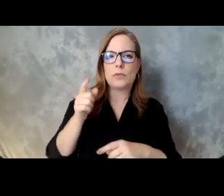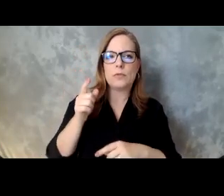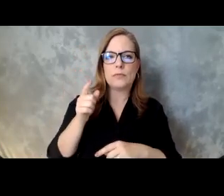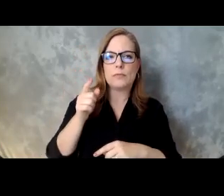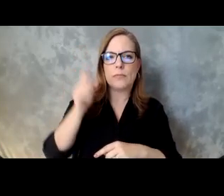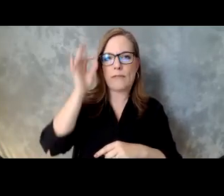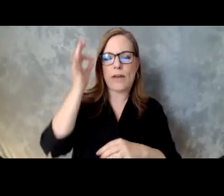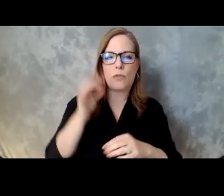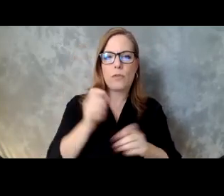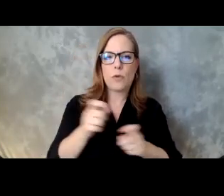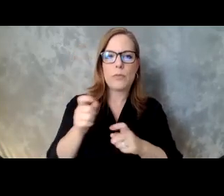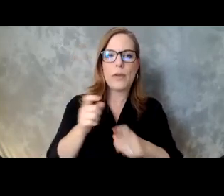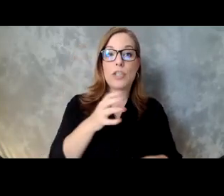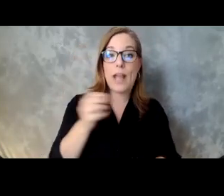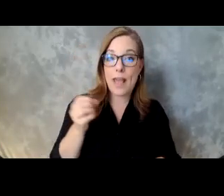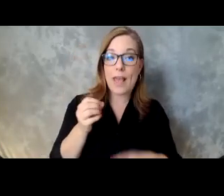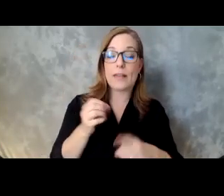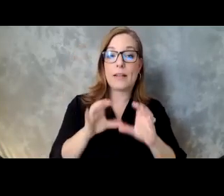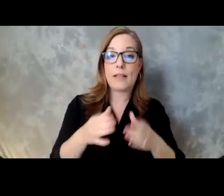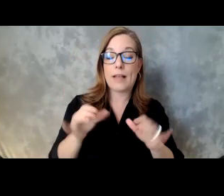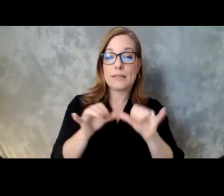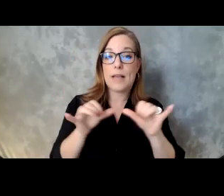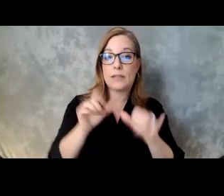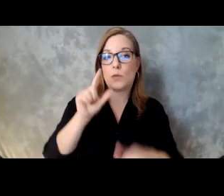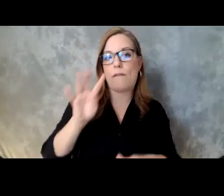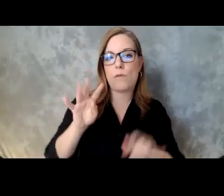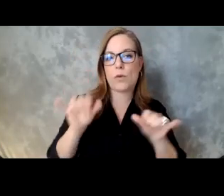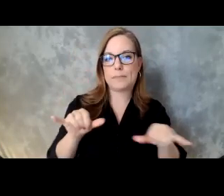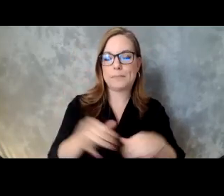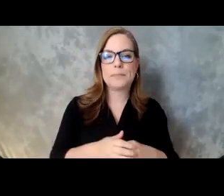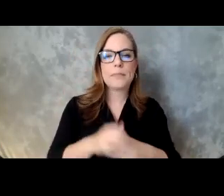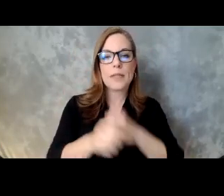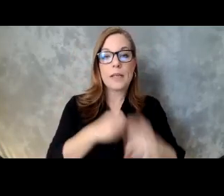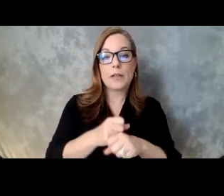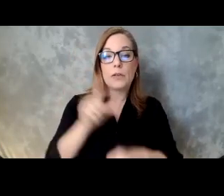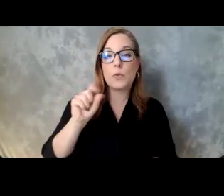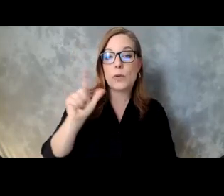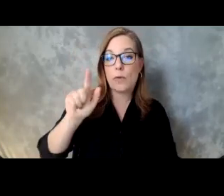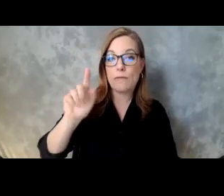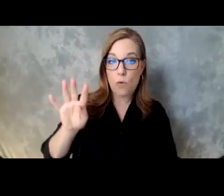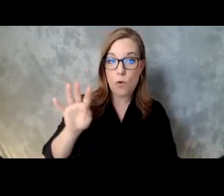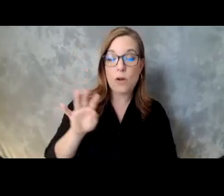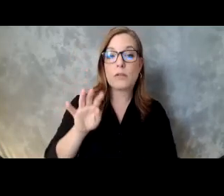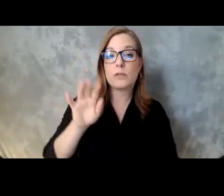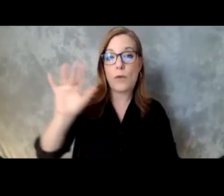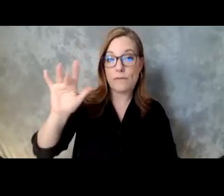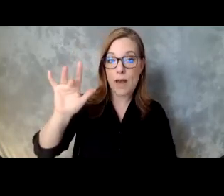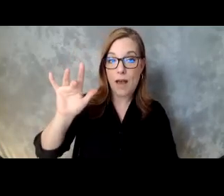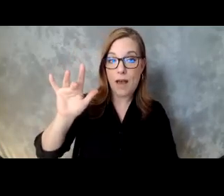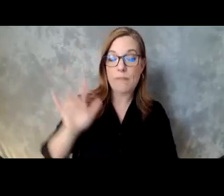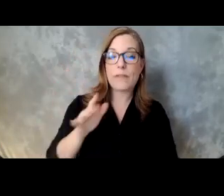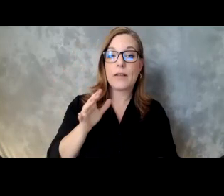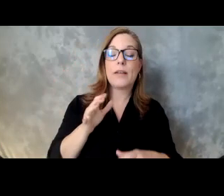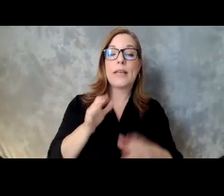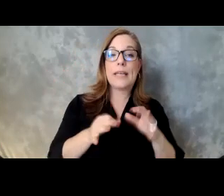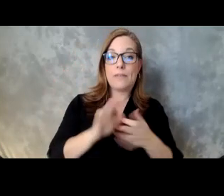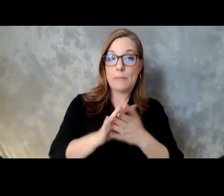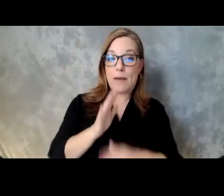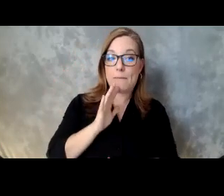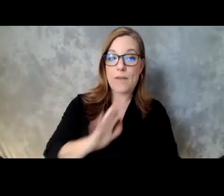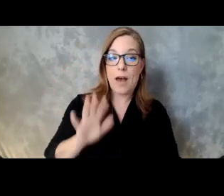24. In 2024–25 TK students are eligible if they turn five between September 2 in June